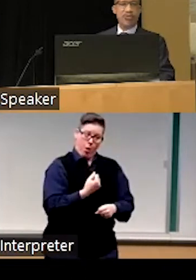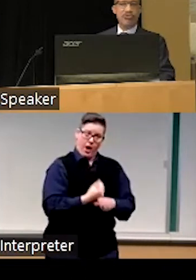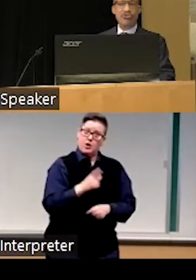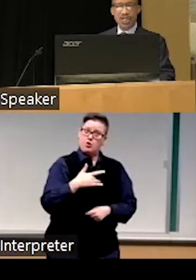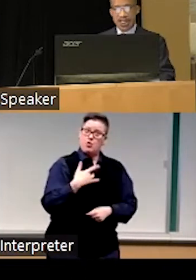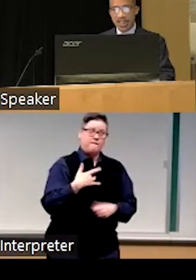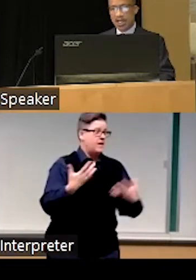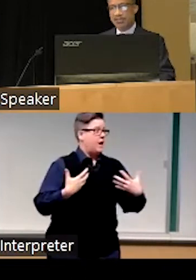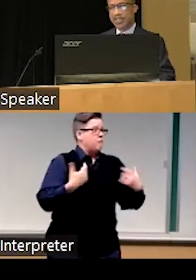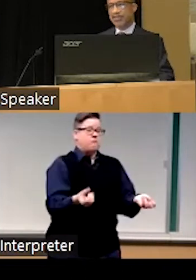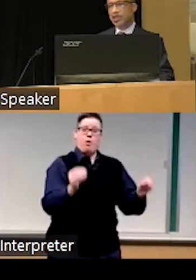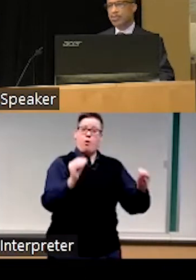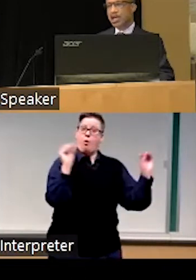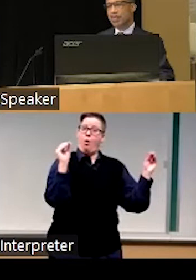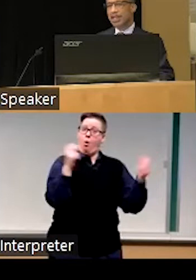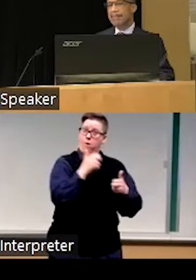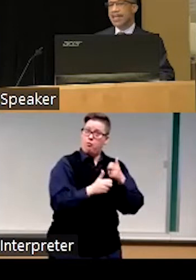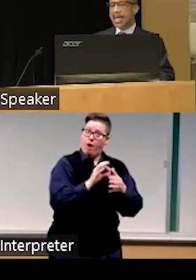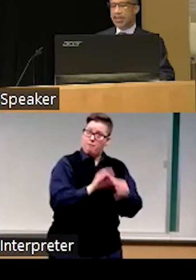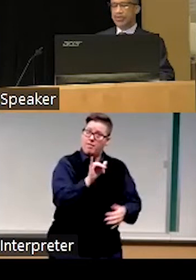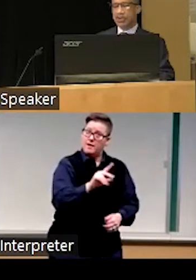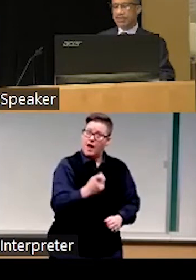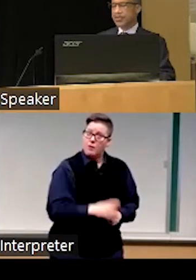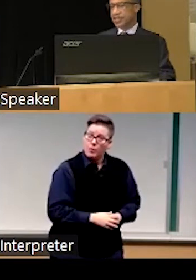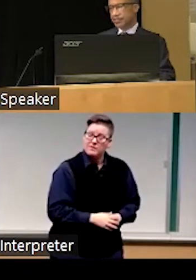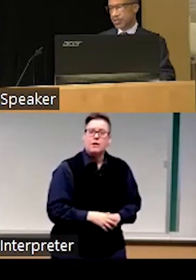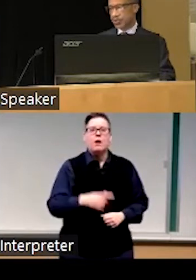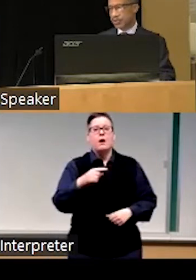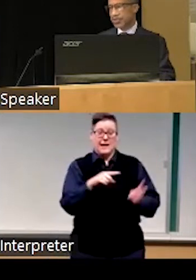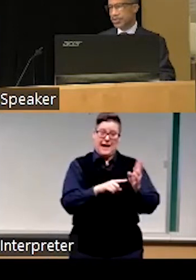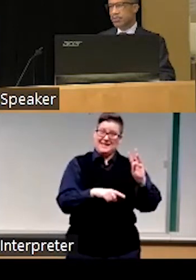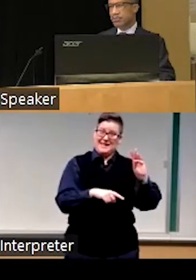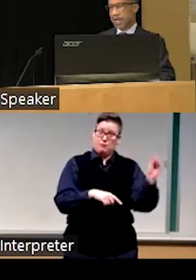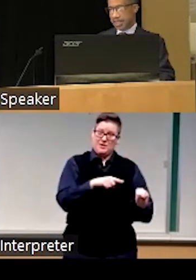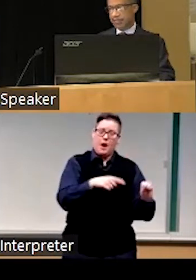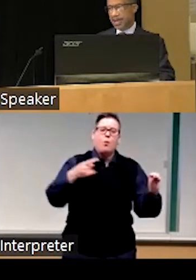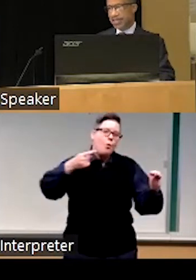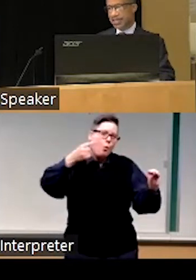that they were free of significant impairment and a third of those individuals who identified as